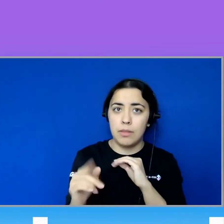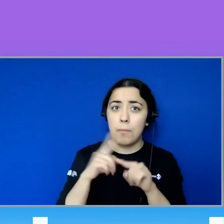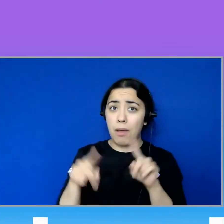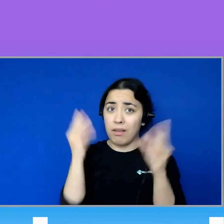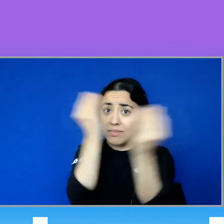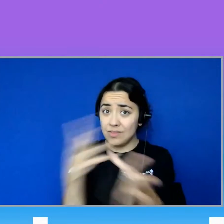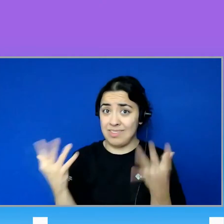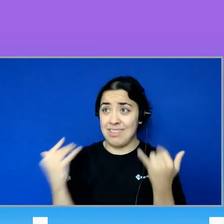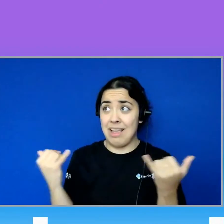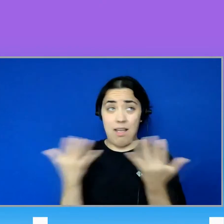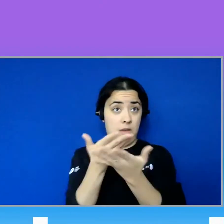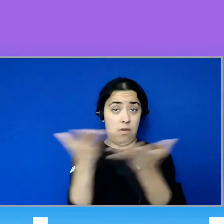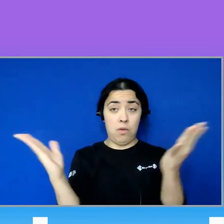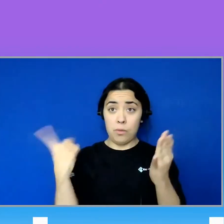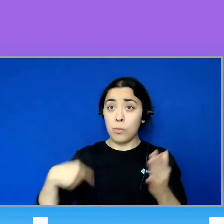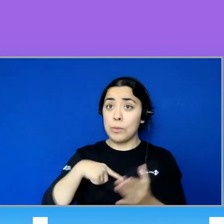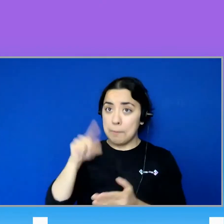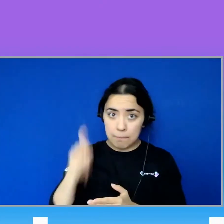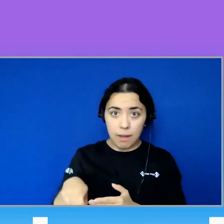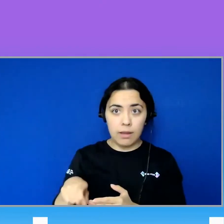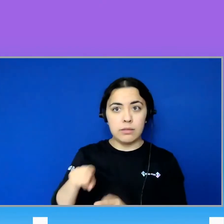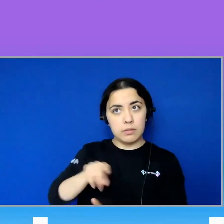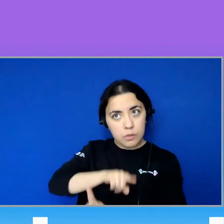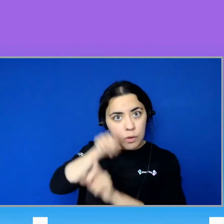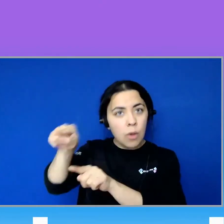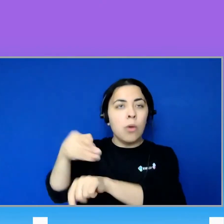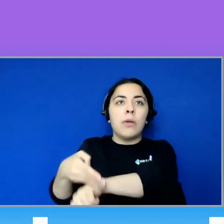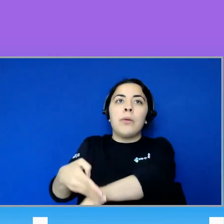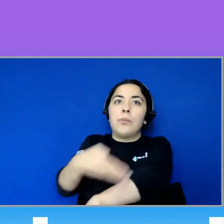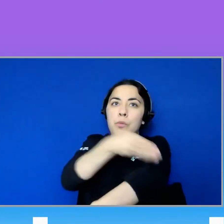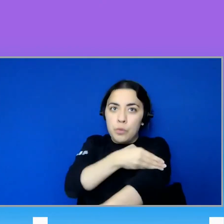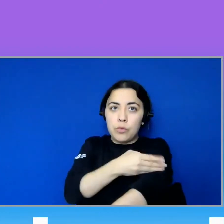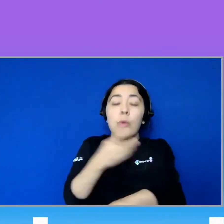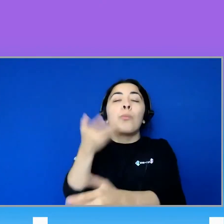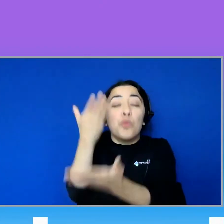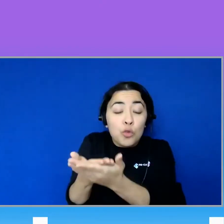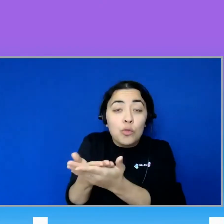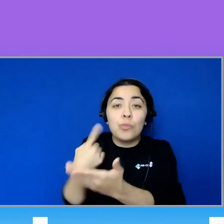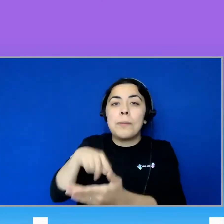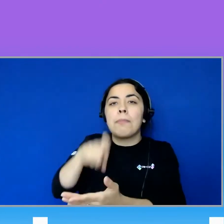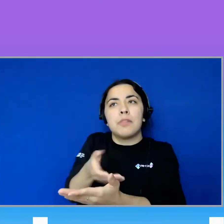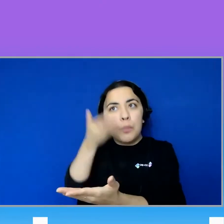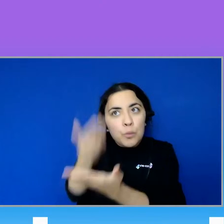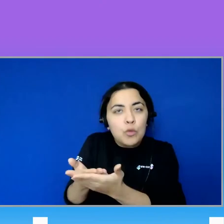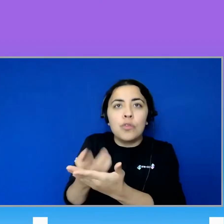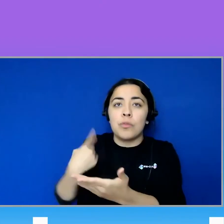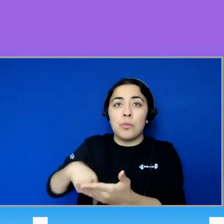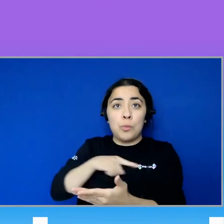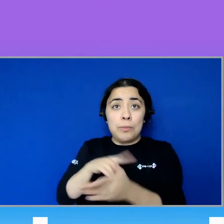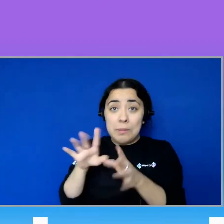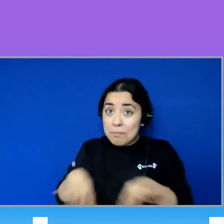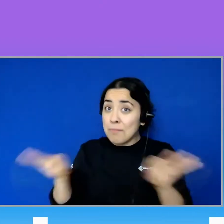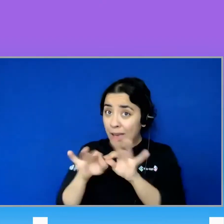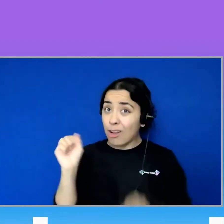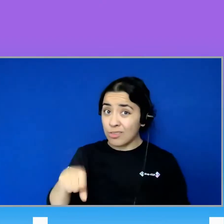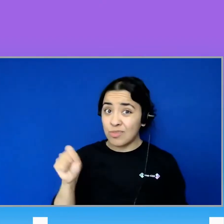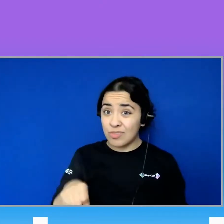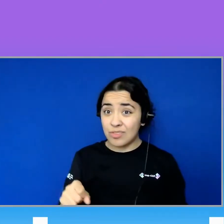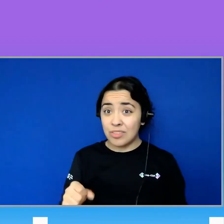this day and age that we have to